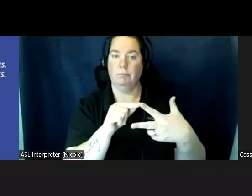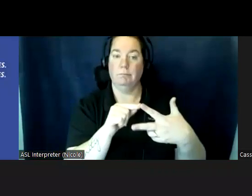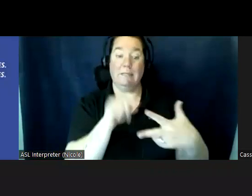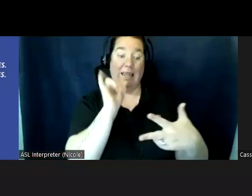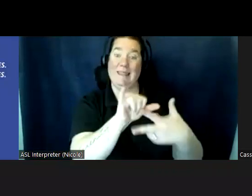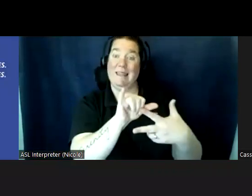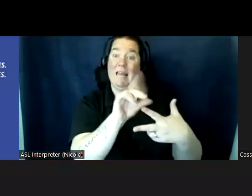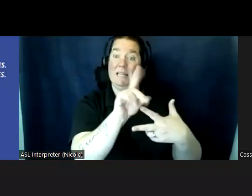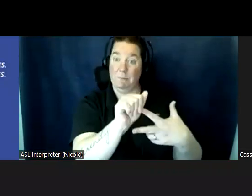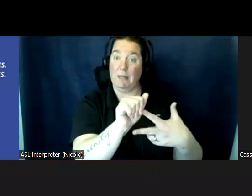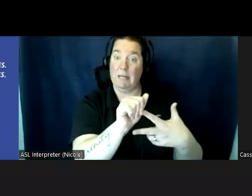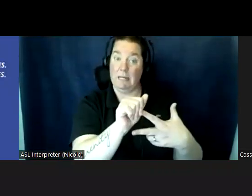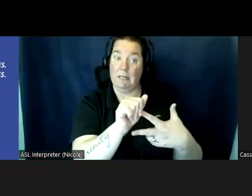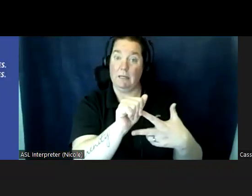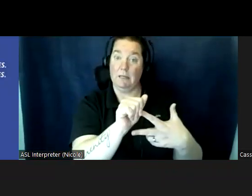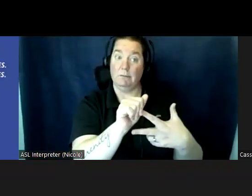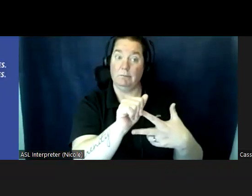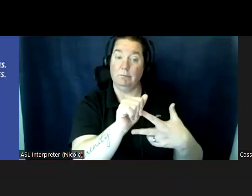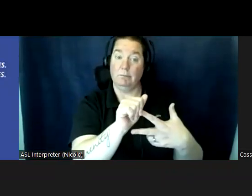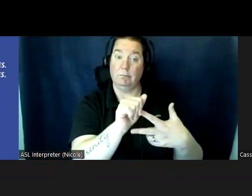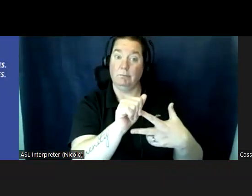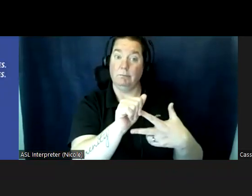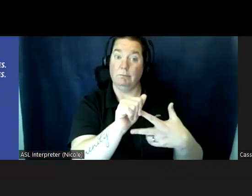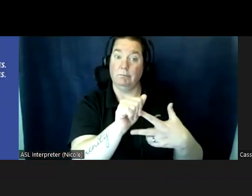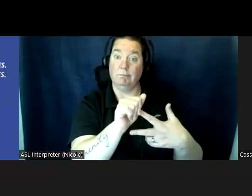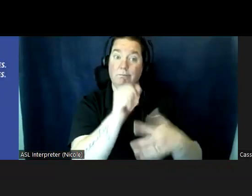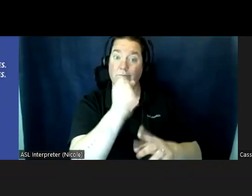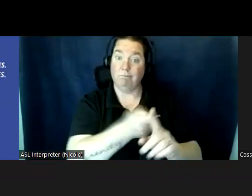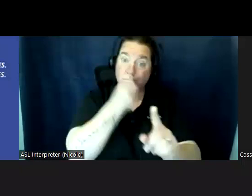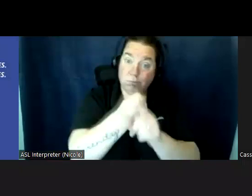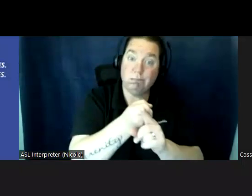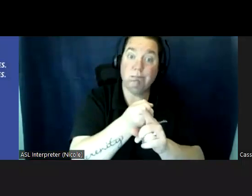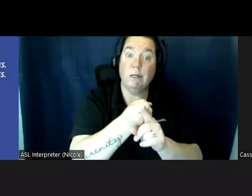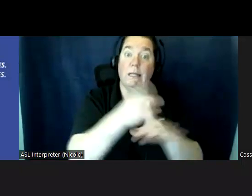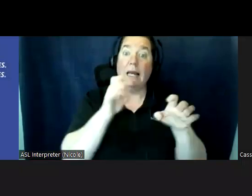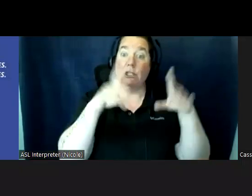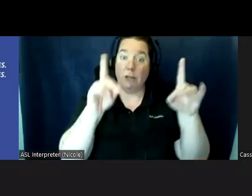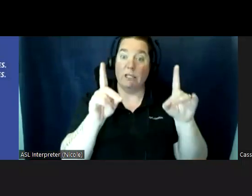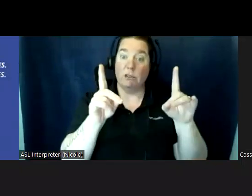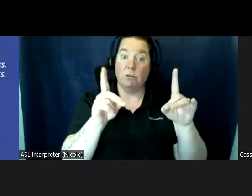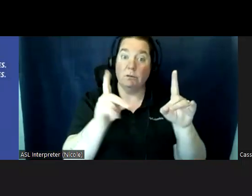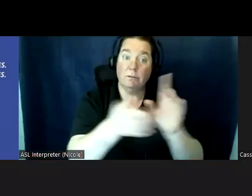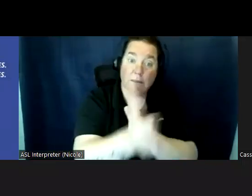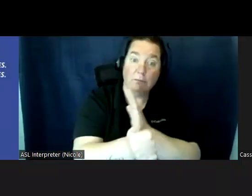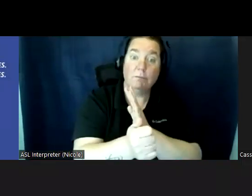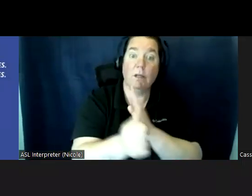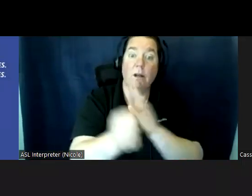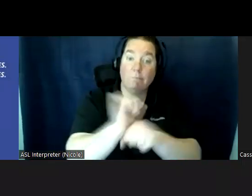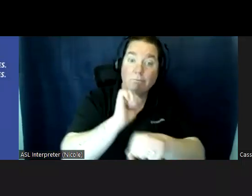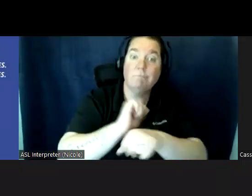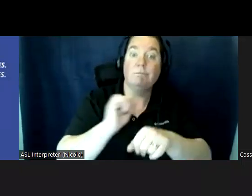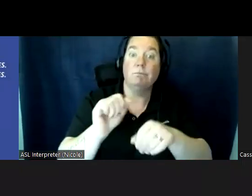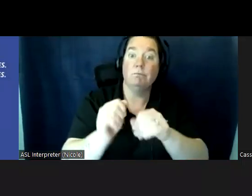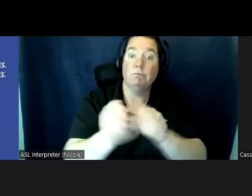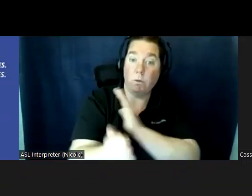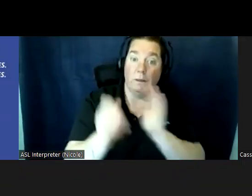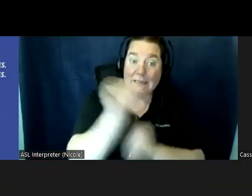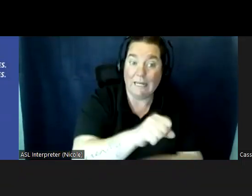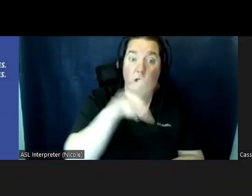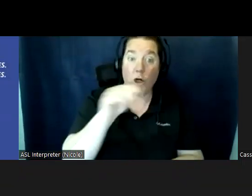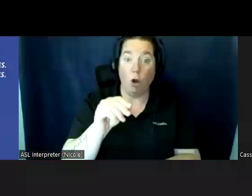adversely affect the educational performance and functional performance. Yes or no? If it's yes,